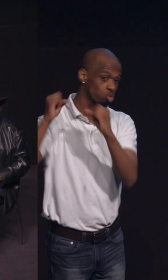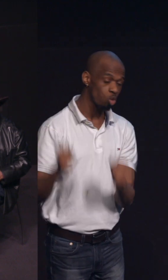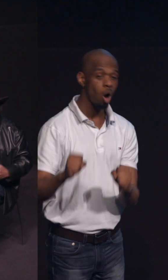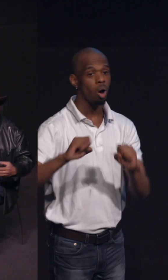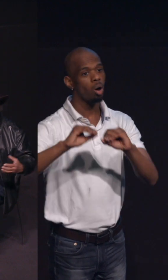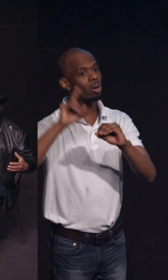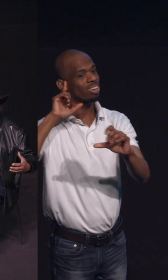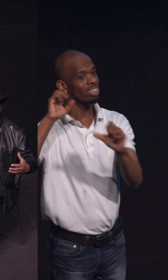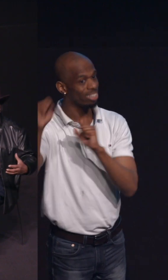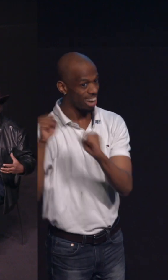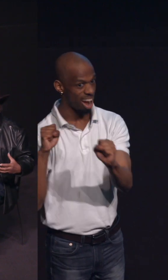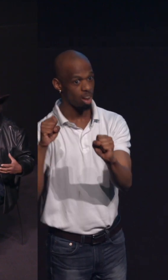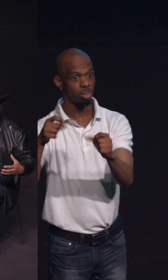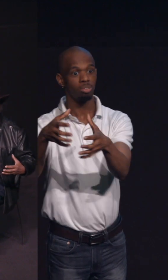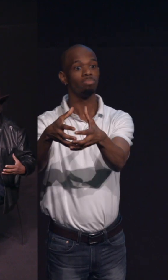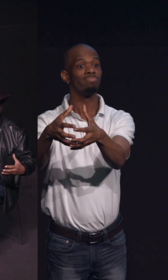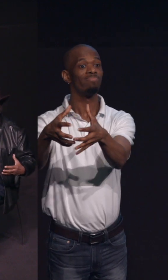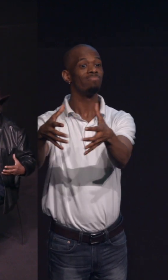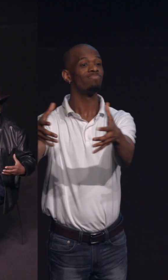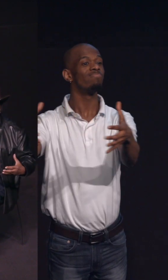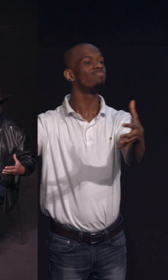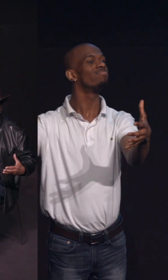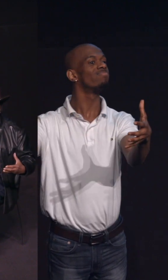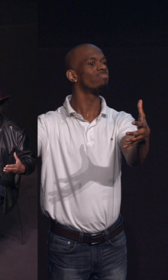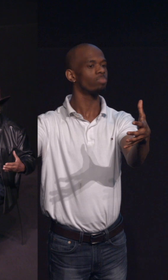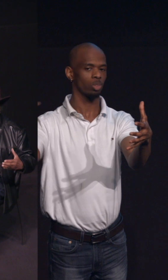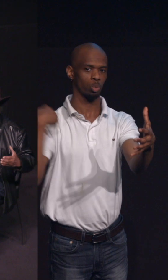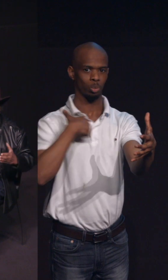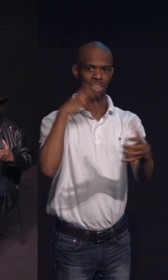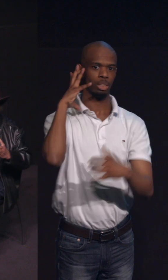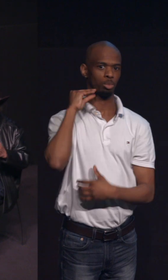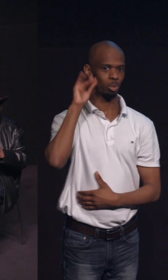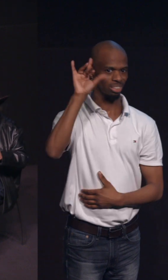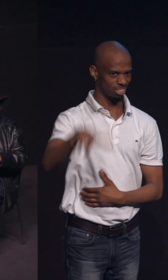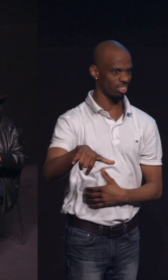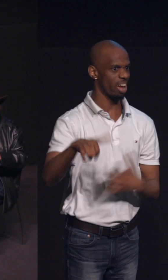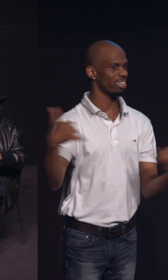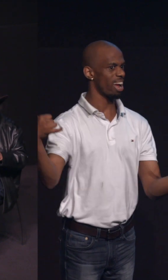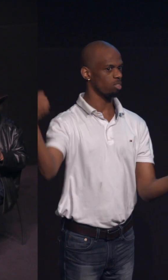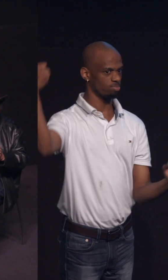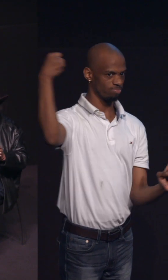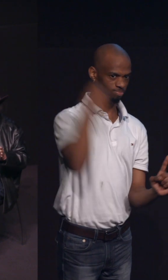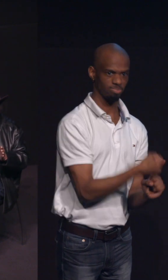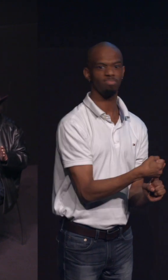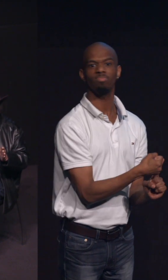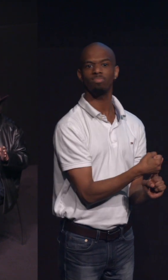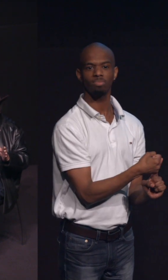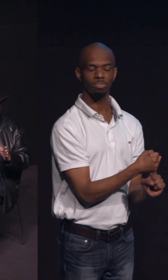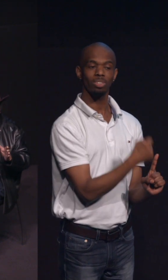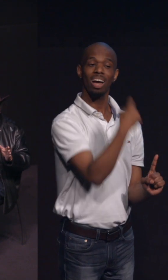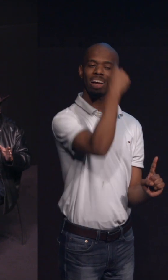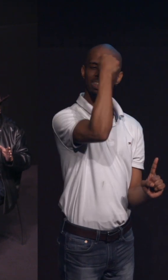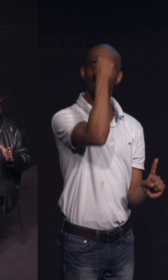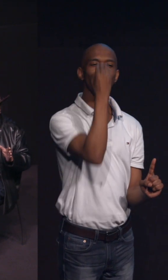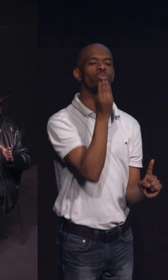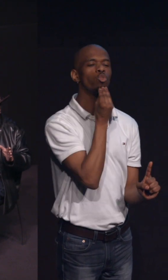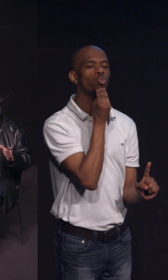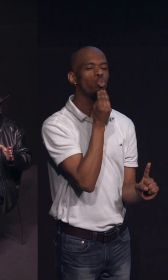That's where we are today in this nation. But I think food is gonna be the panacea for us